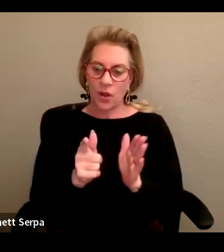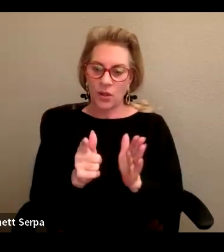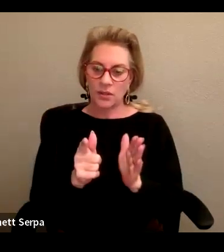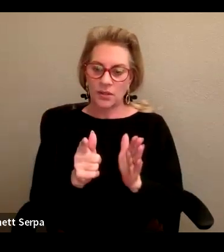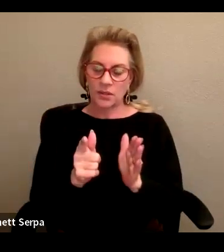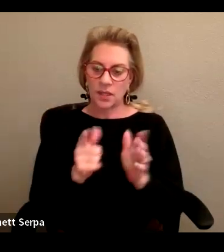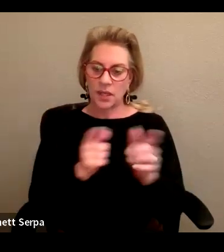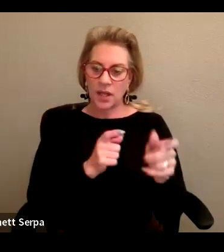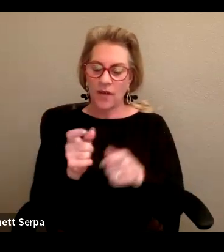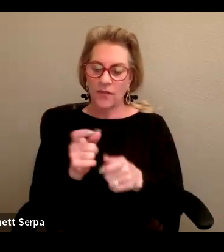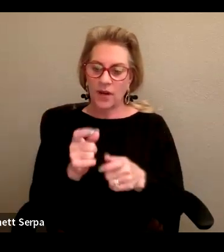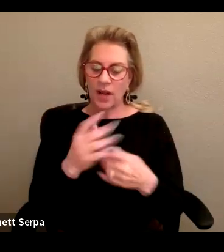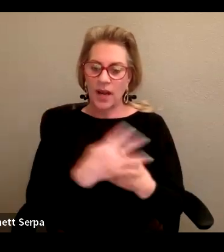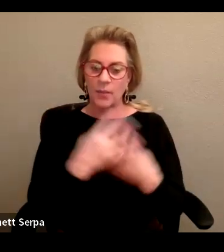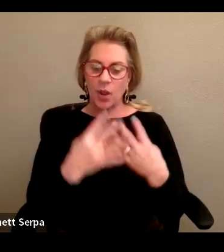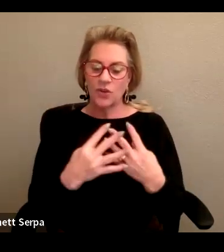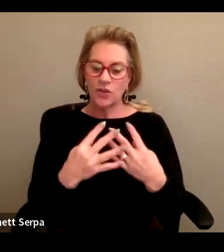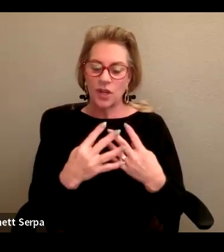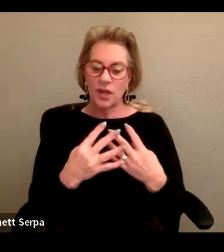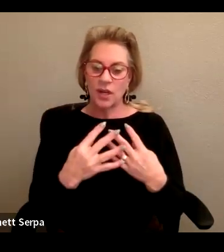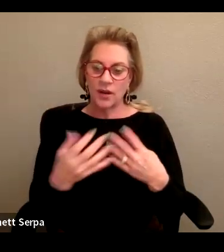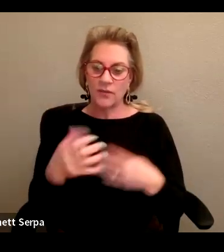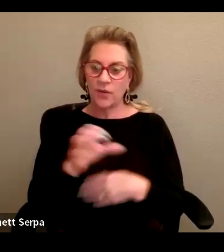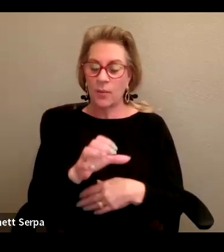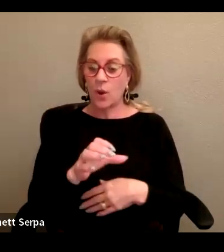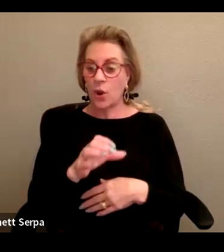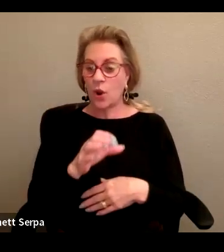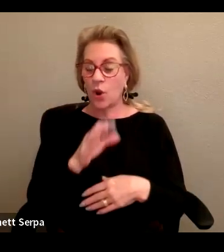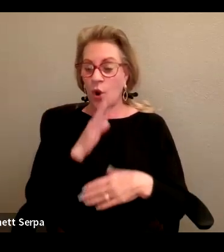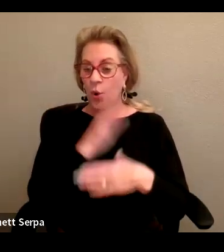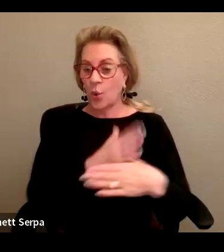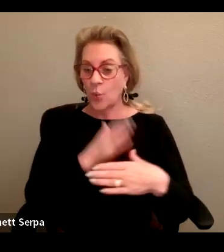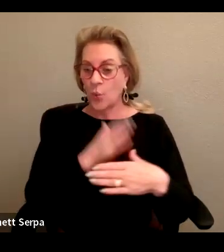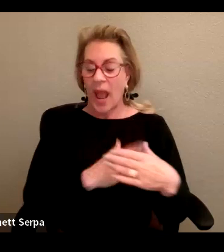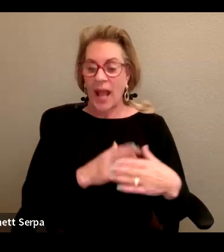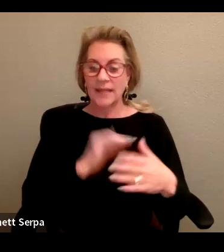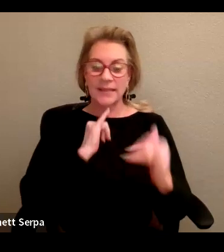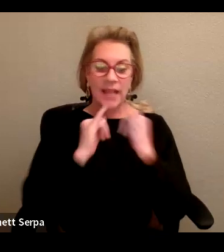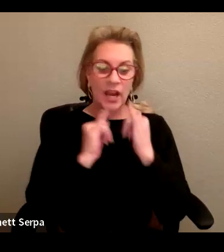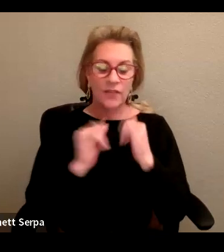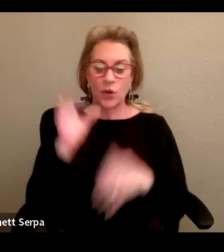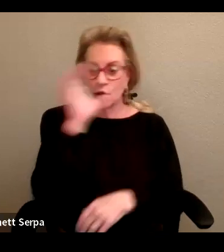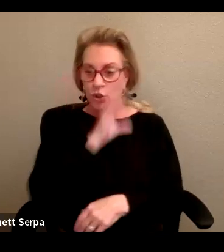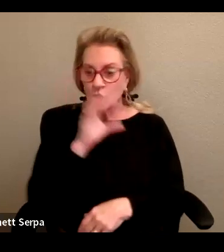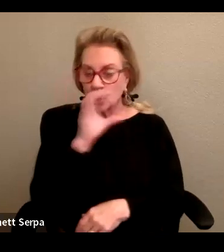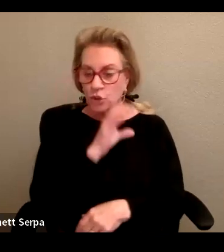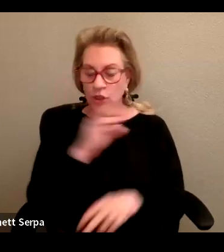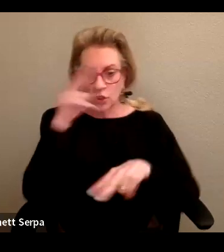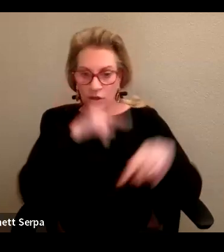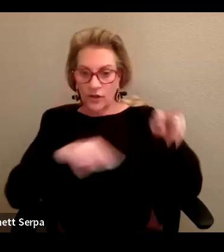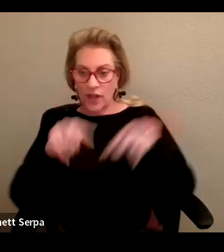immigration enforcement actions such as arrests interviews searches and surveillance cour houses